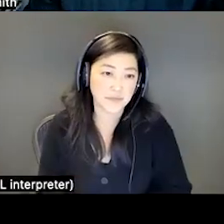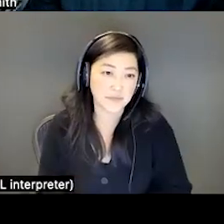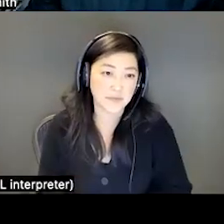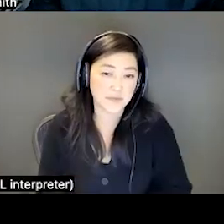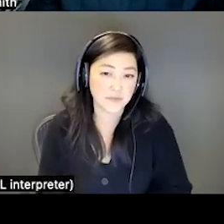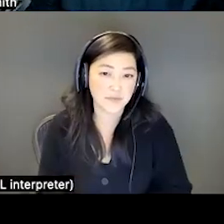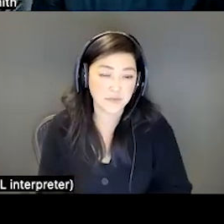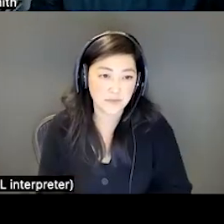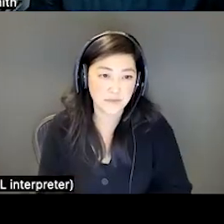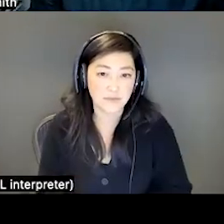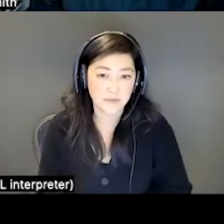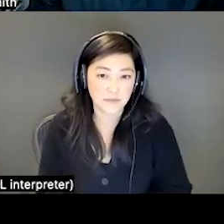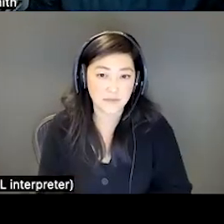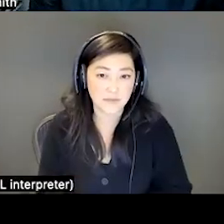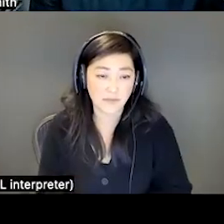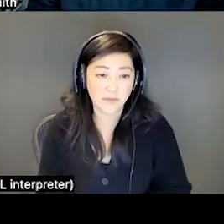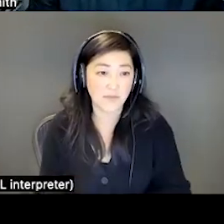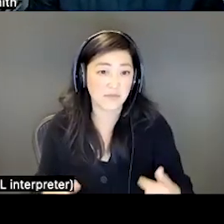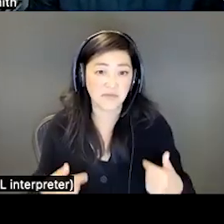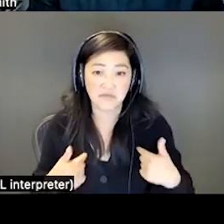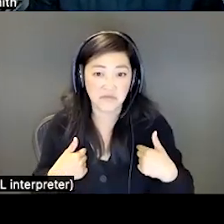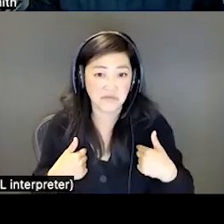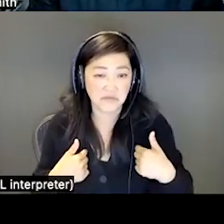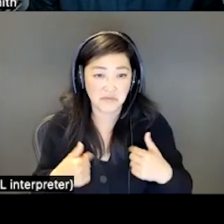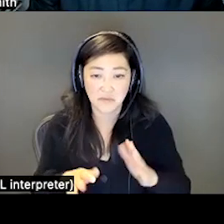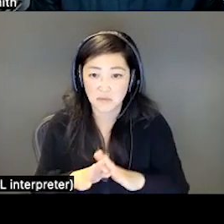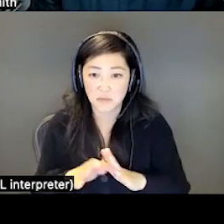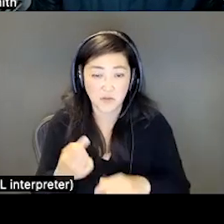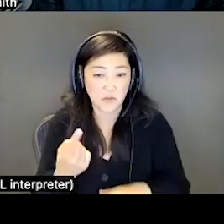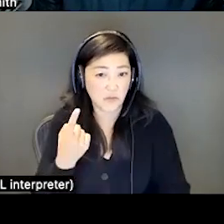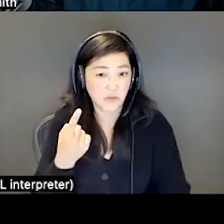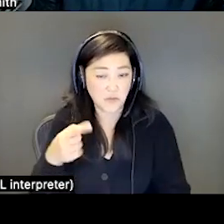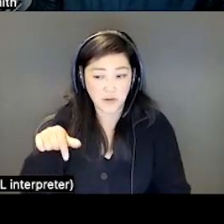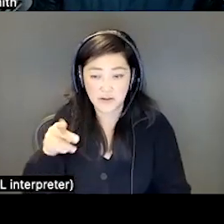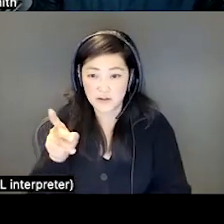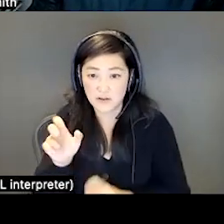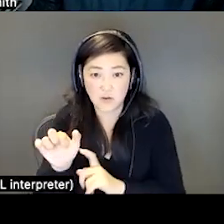I mean, I've literally, I've chosen one of the qualifiers to drill into a bit with those,